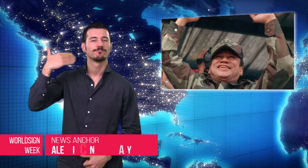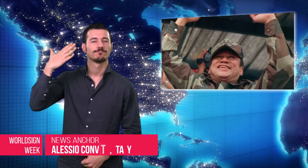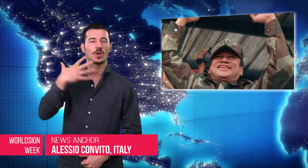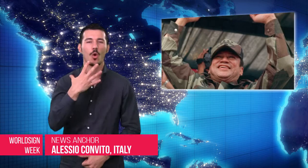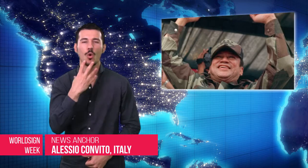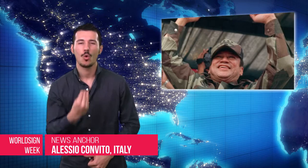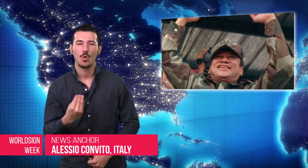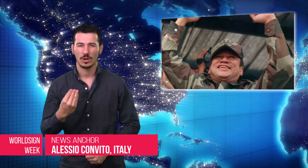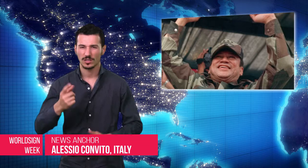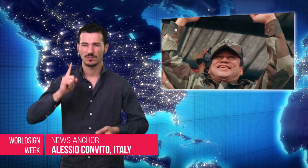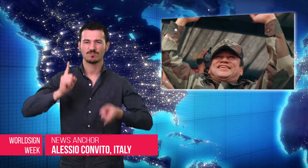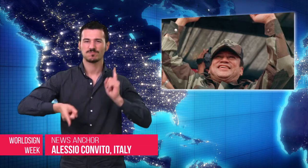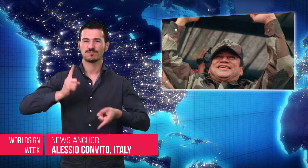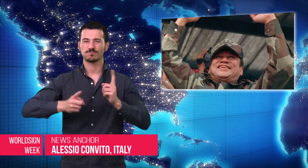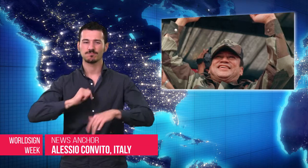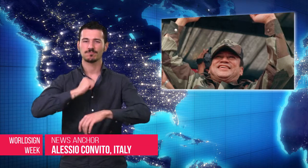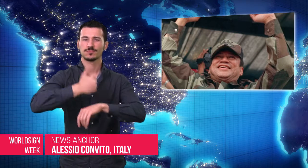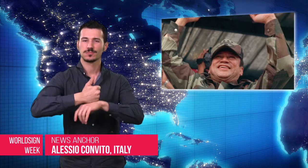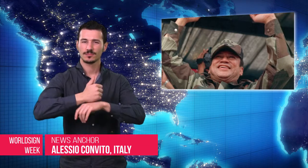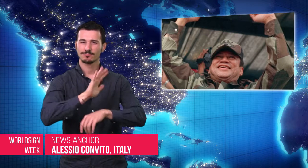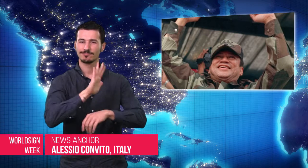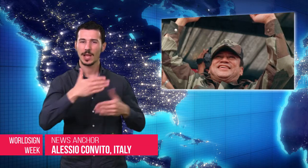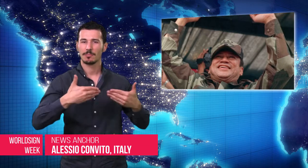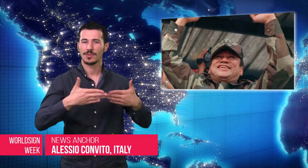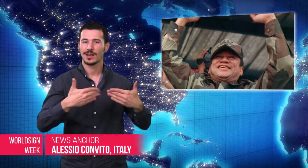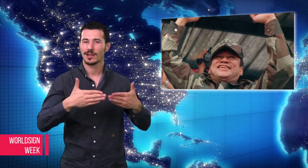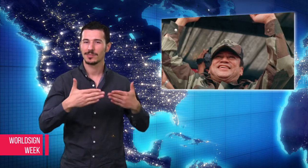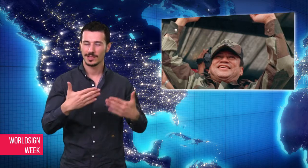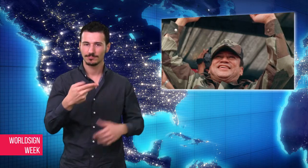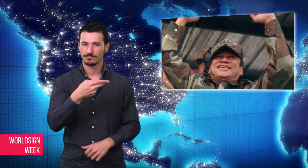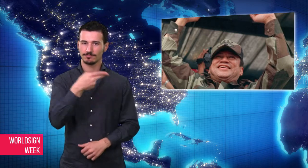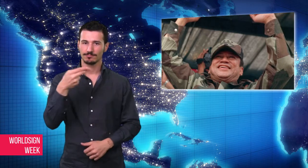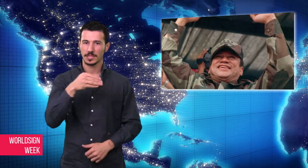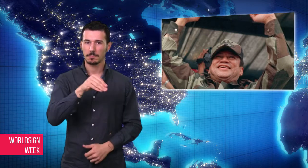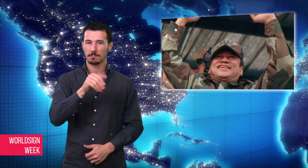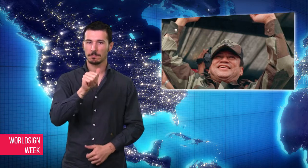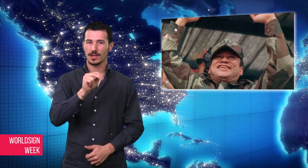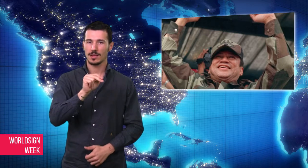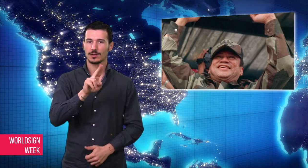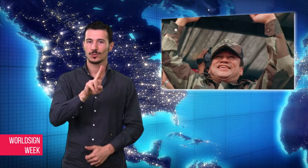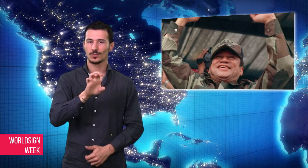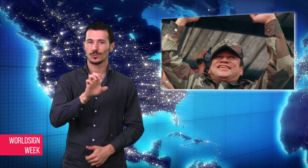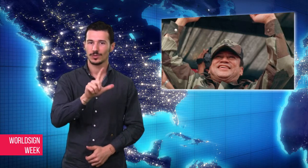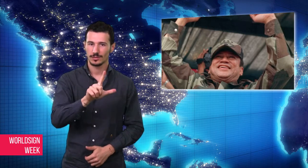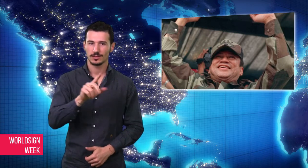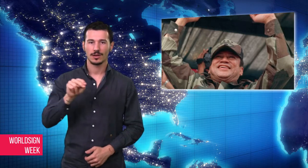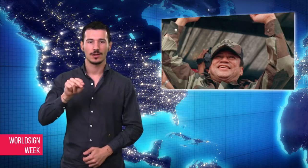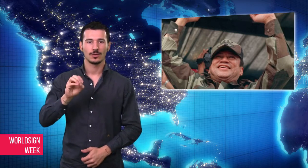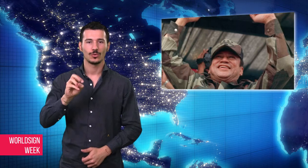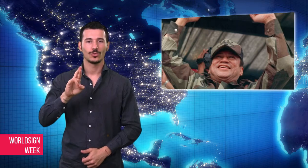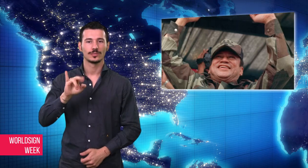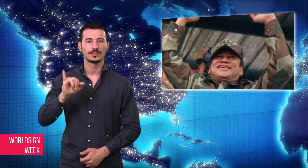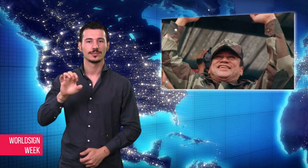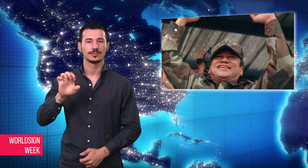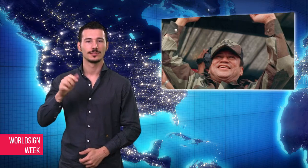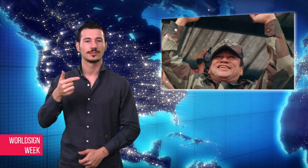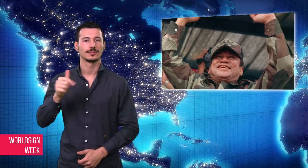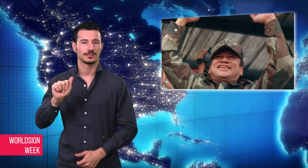Alessio: Former dictator of Panama, Manuel Noriega who is also a convicted